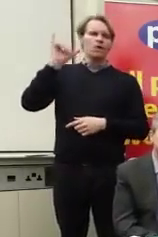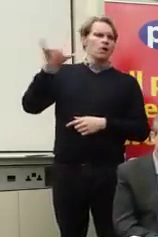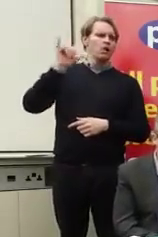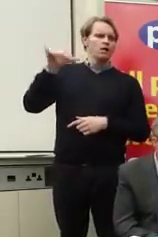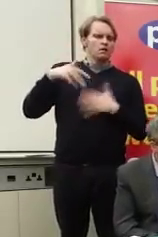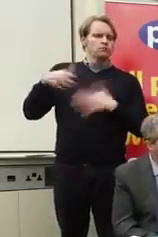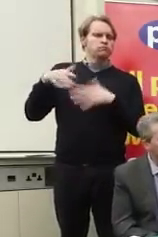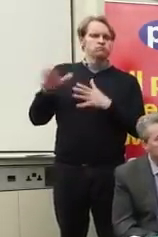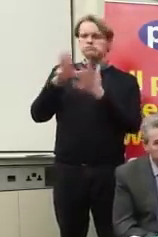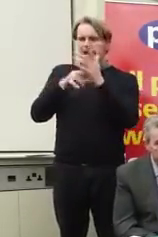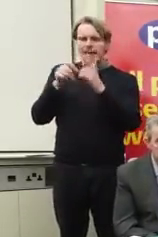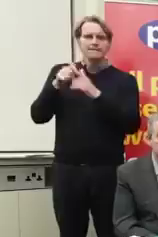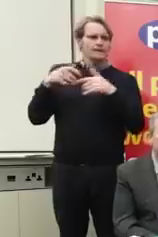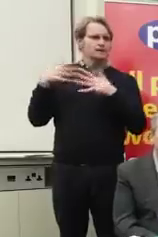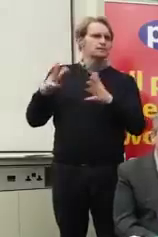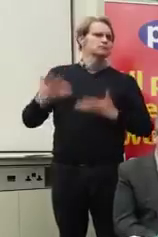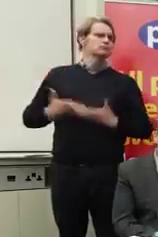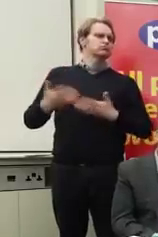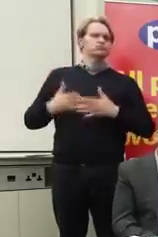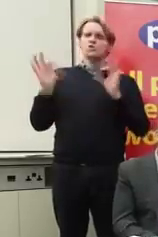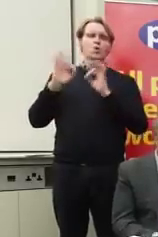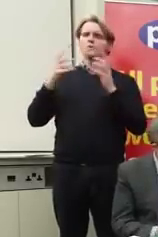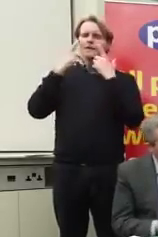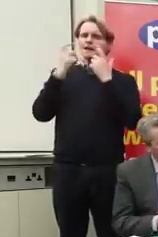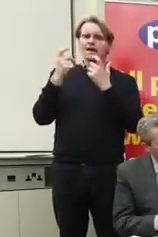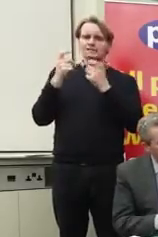they're all the same and nobody cares and I think it's really great to be here